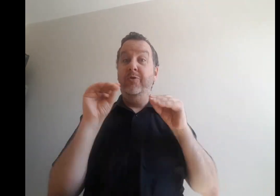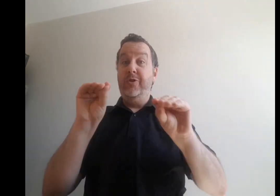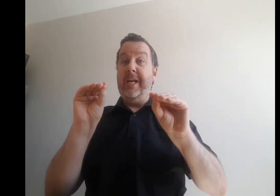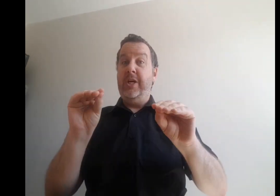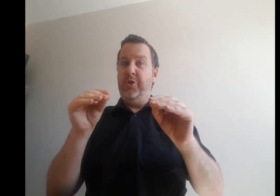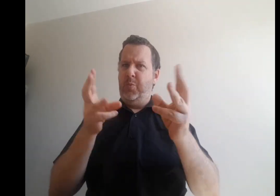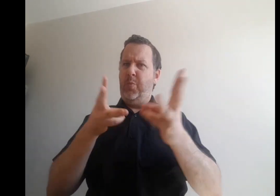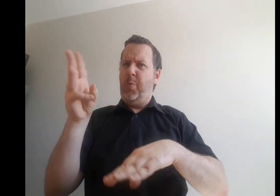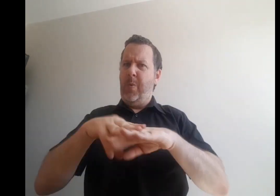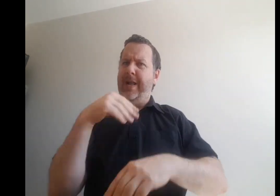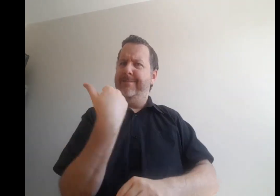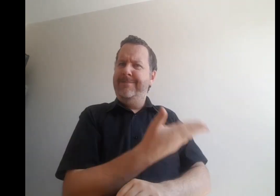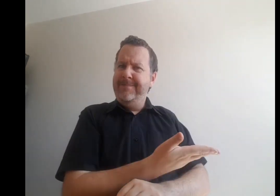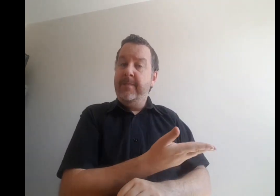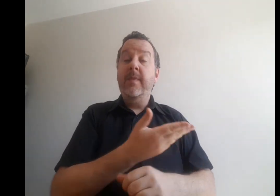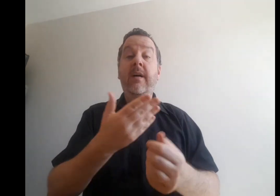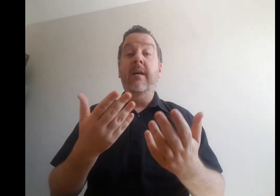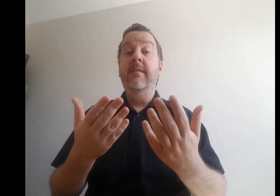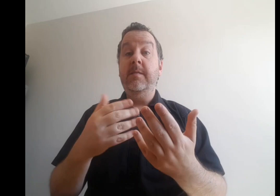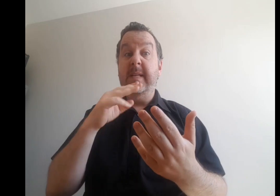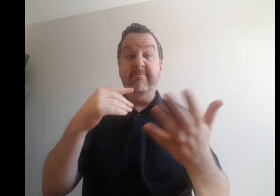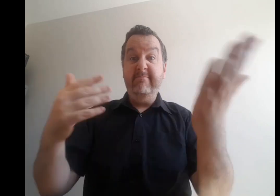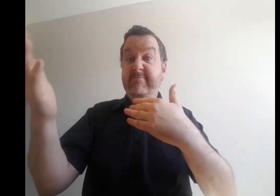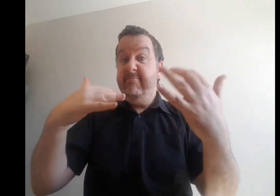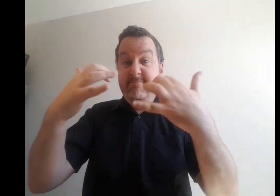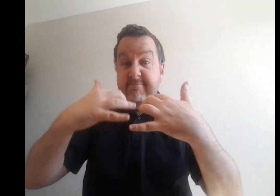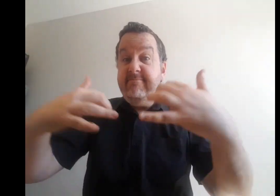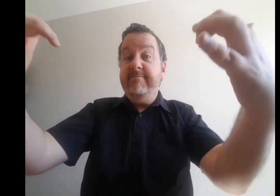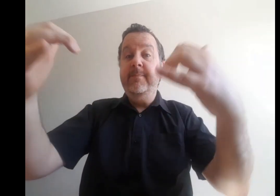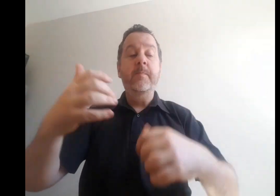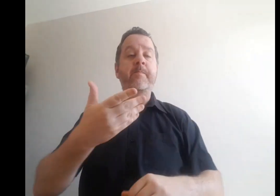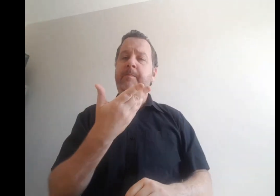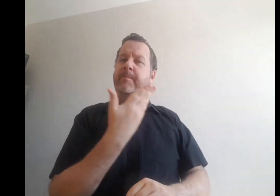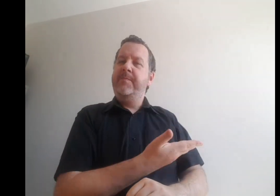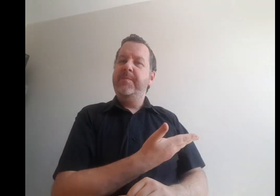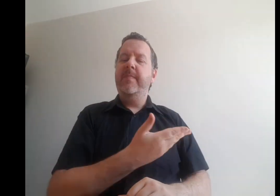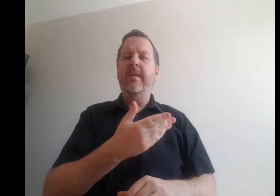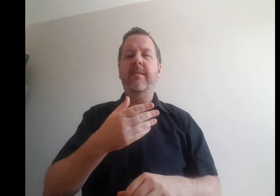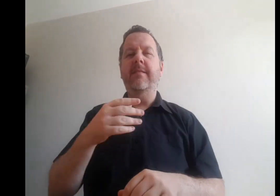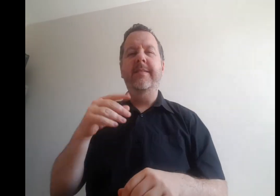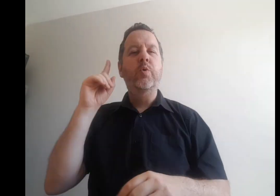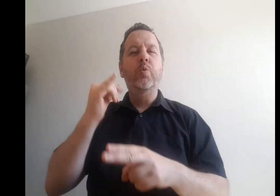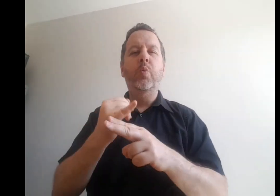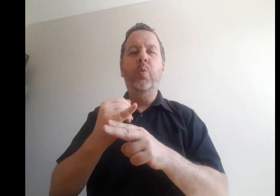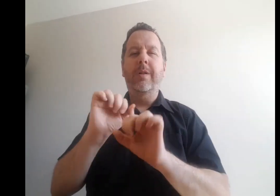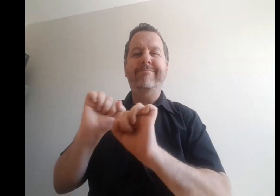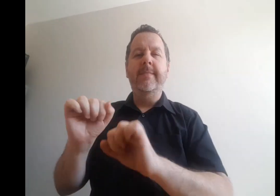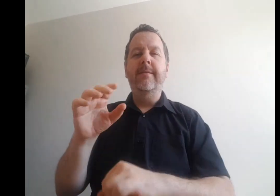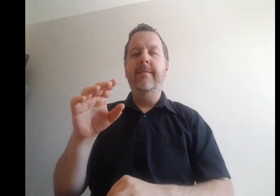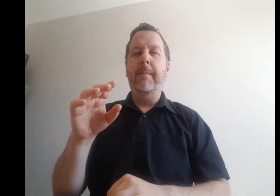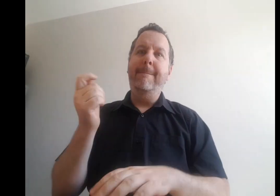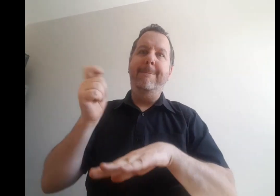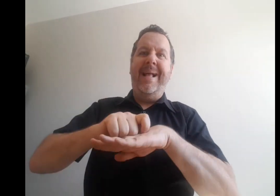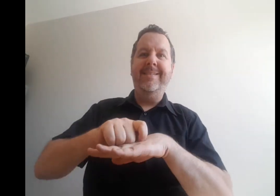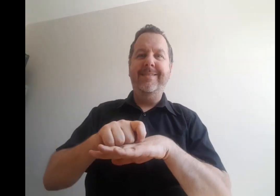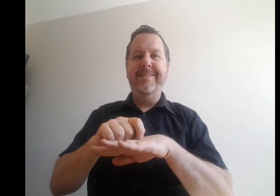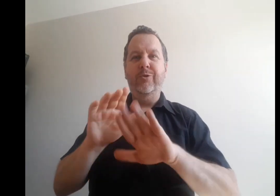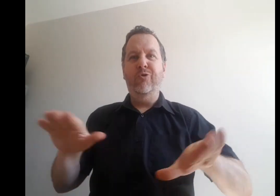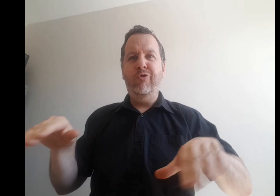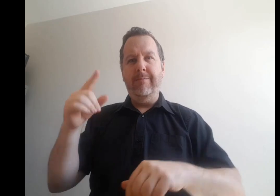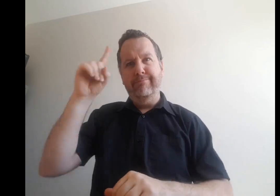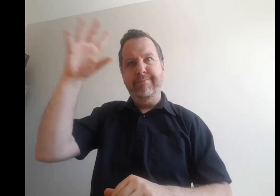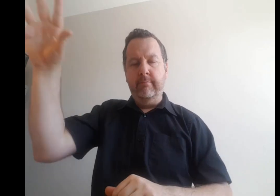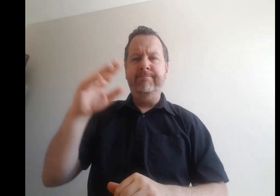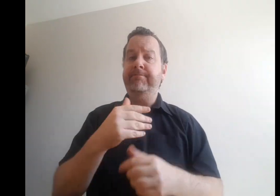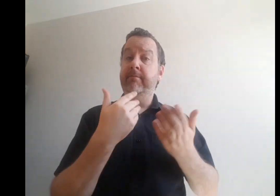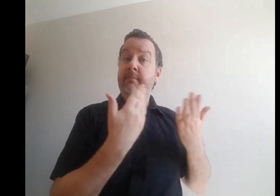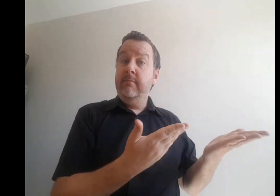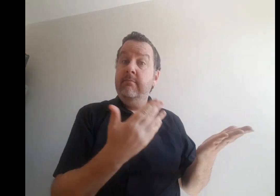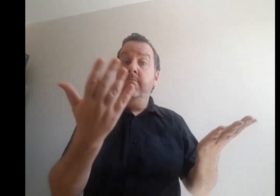They would bring their star pupils along, and they would ask the audience to give them a question